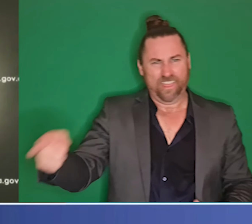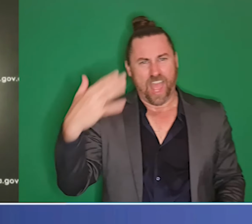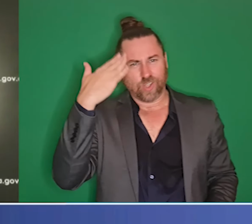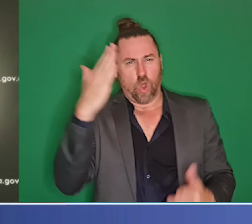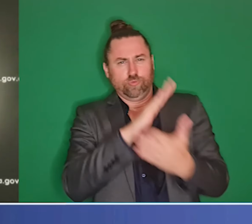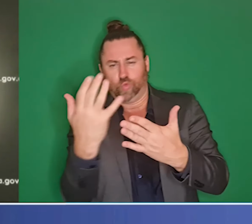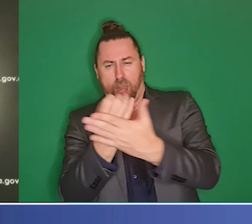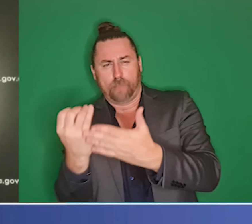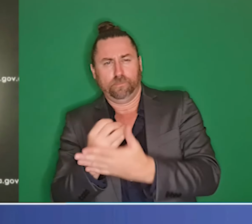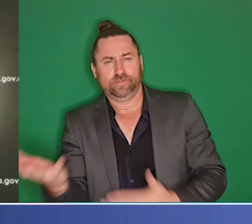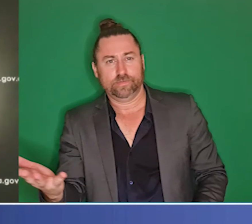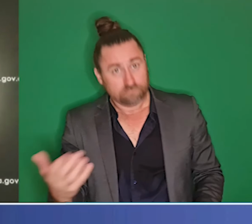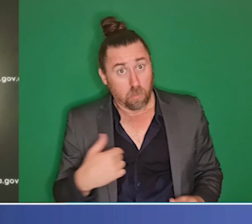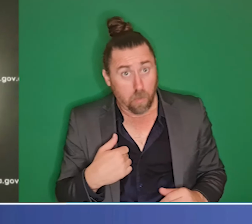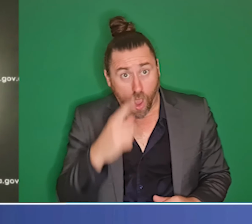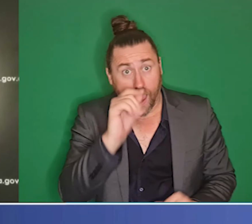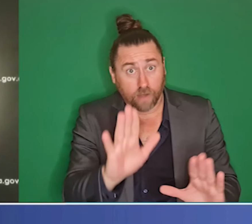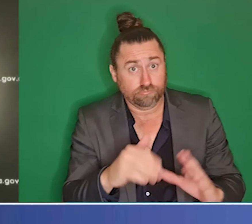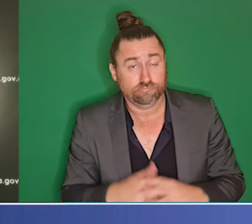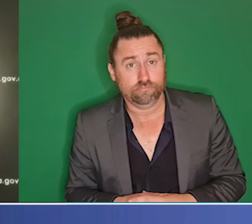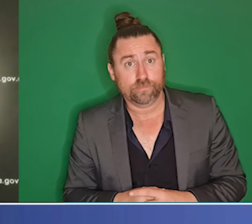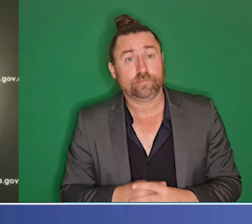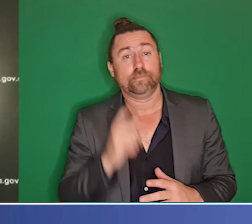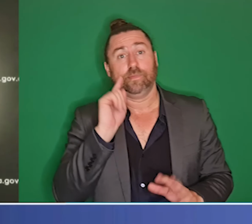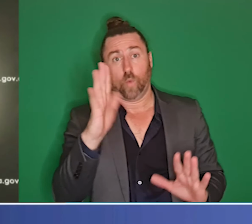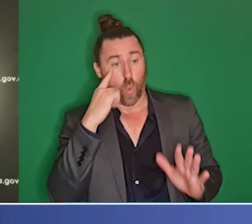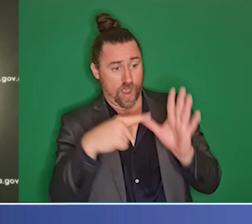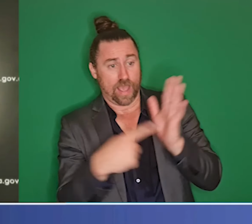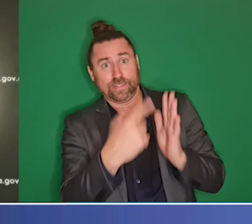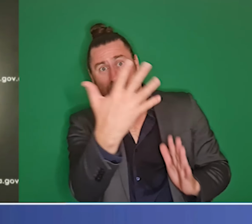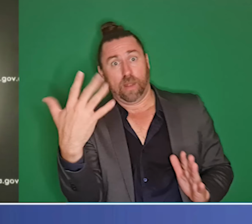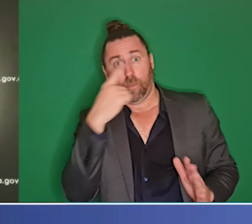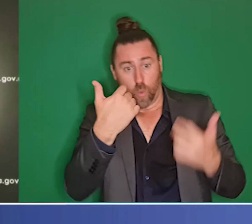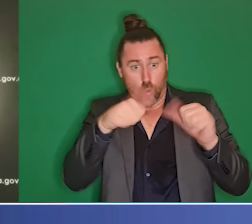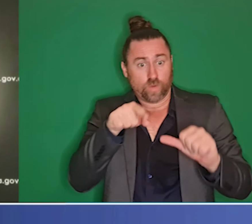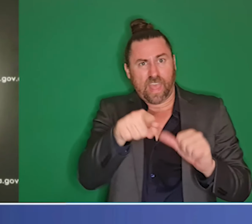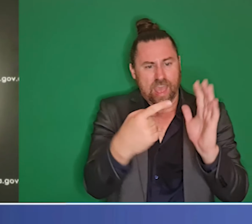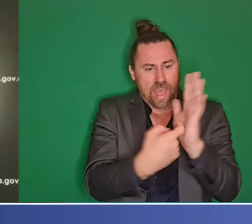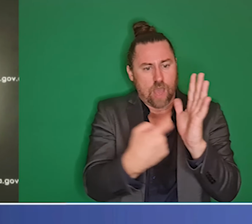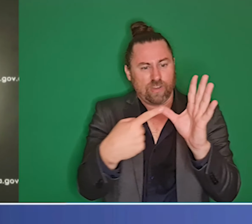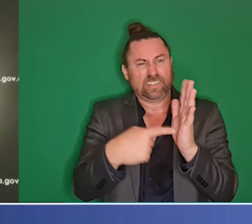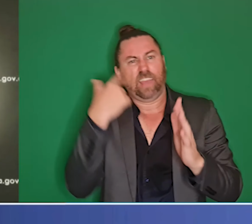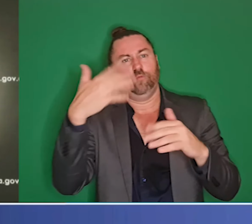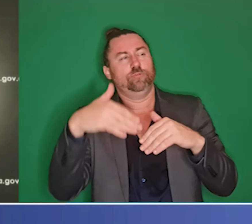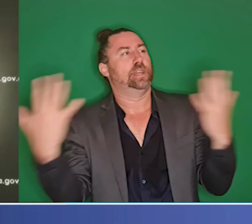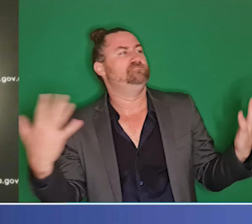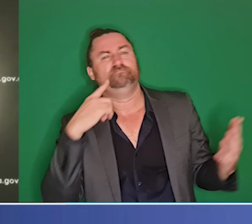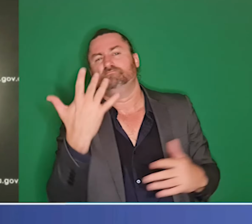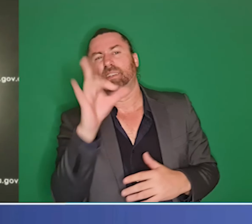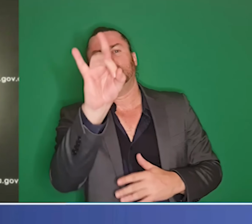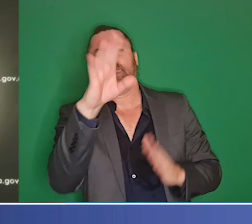If you had the data use of 10 million a day